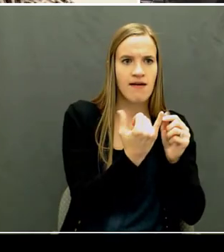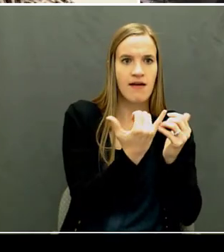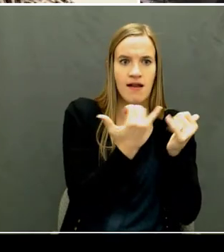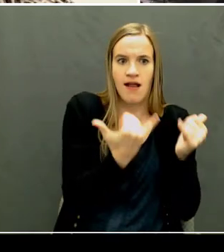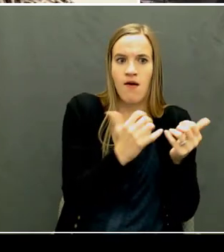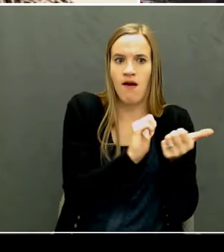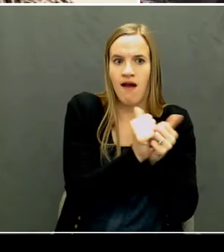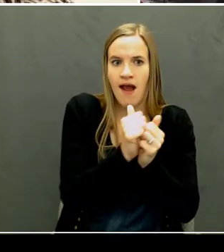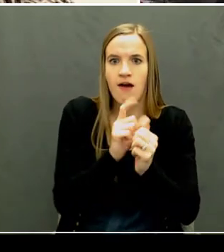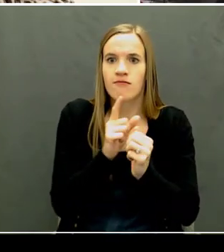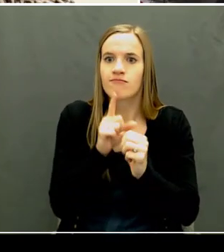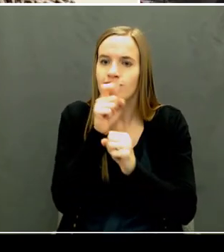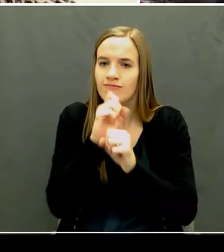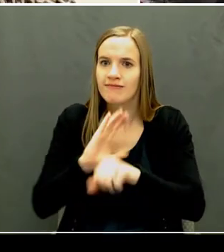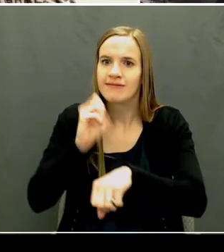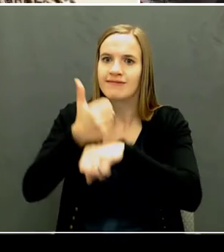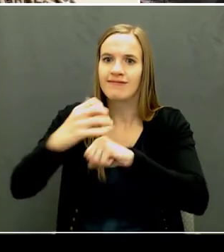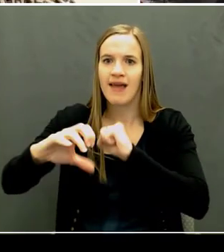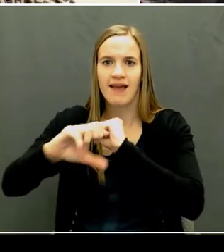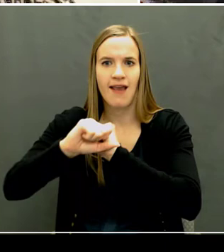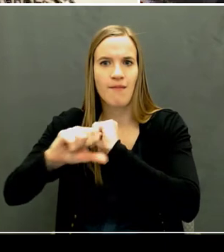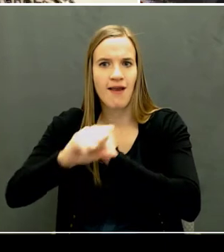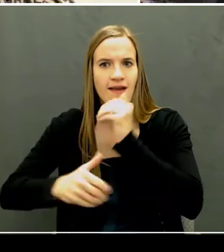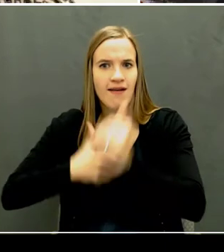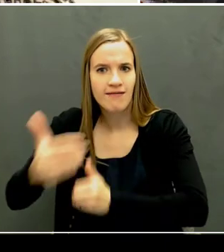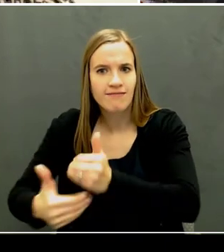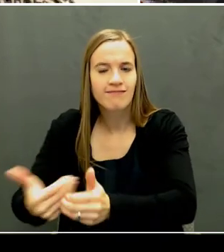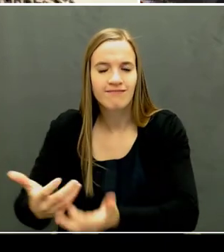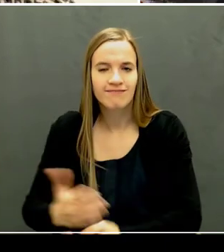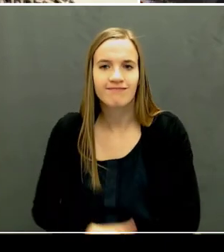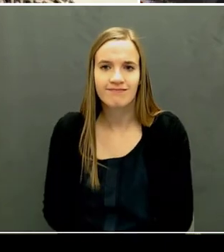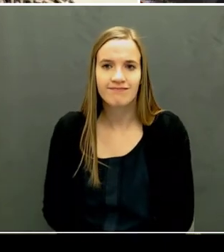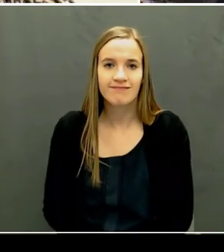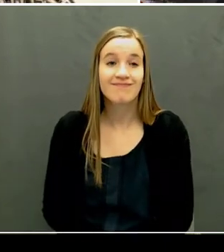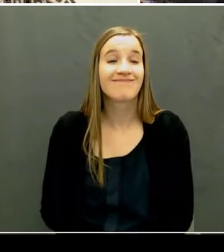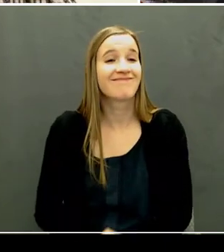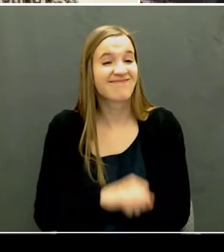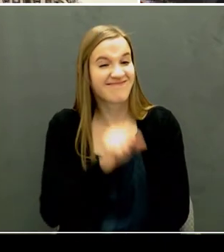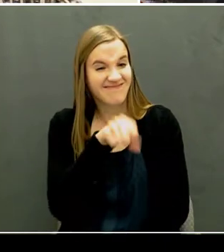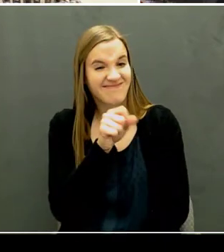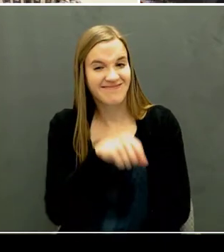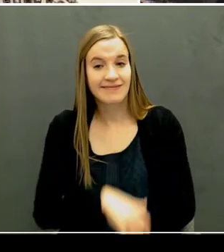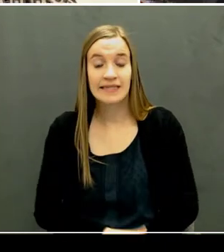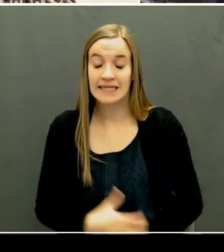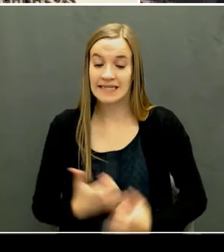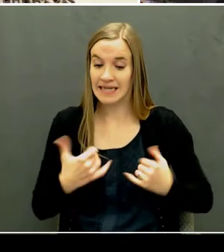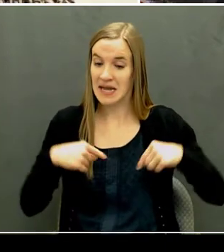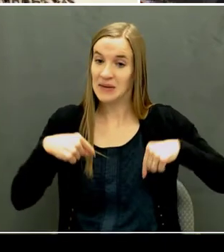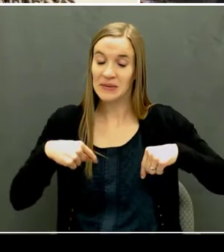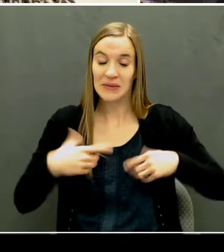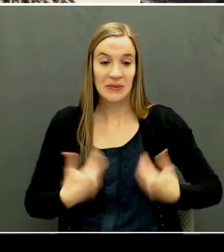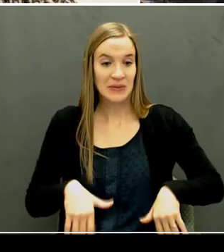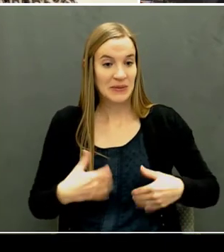Mark Leeper: Right? Challenging times. And I like you, I'm impressed with a lot of the young people